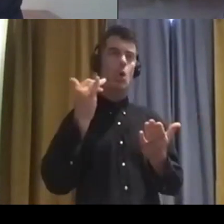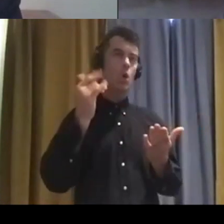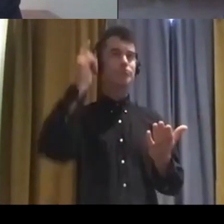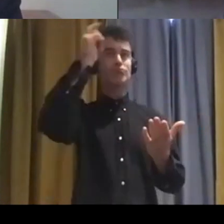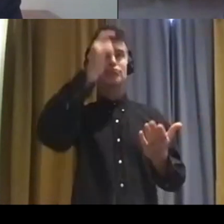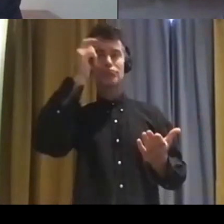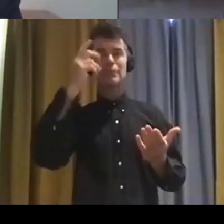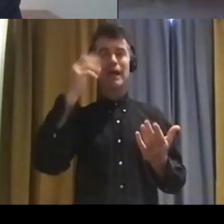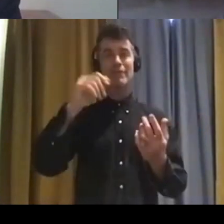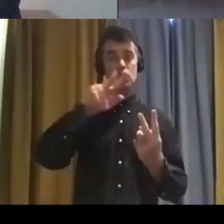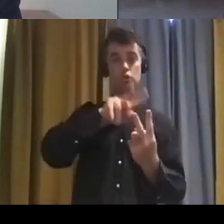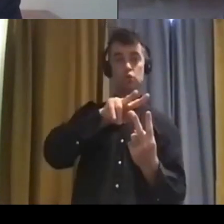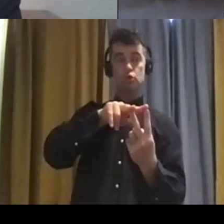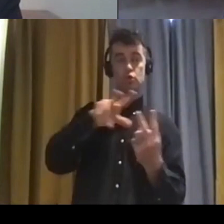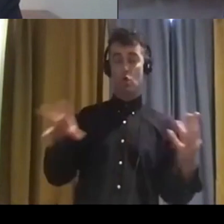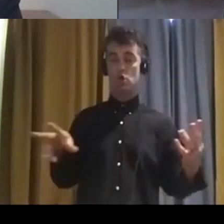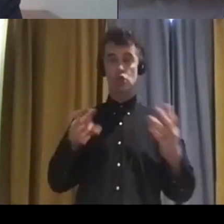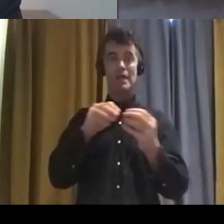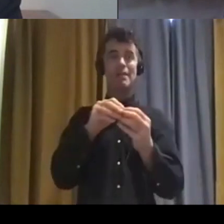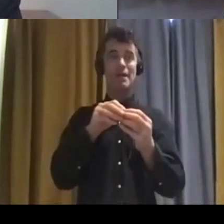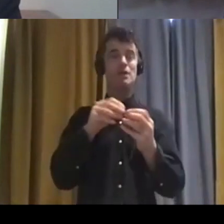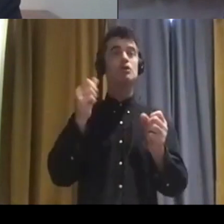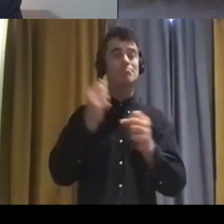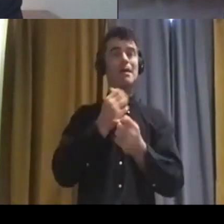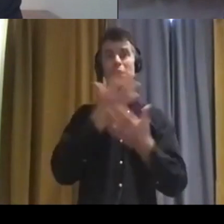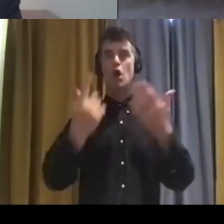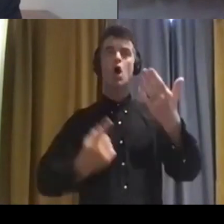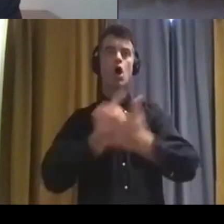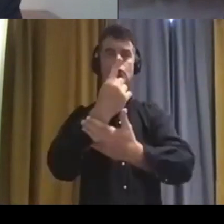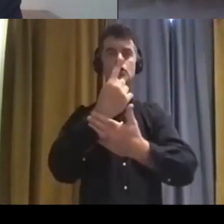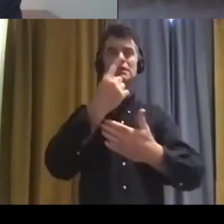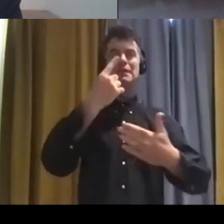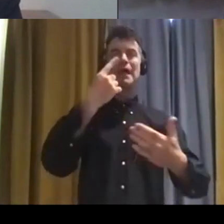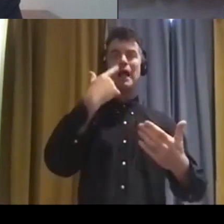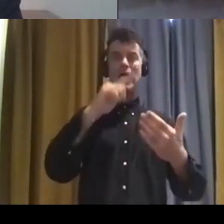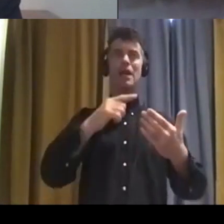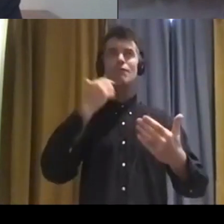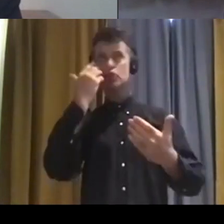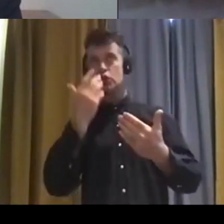of those two things that that create immense opportunities and an immense possibility.